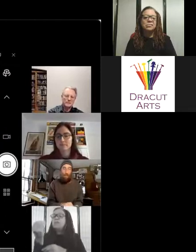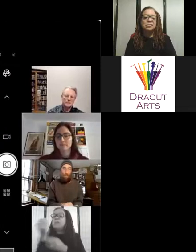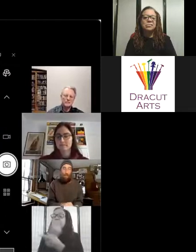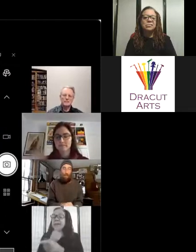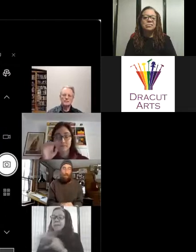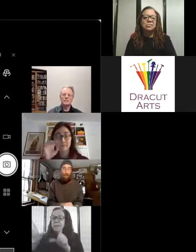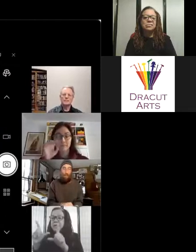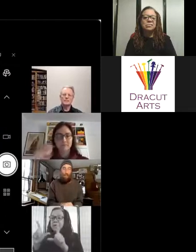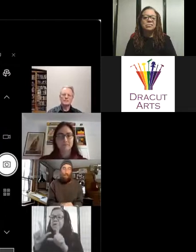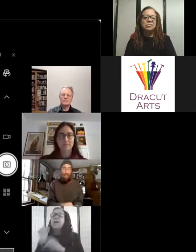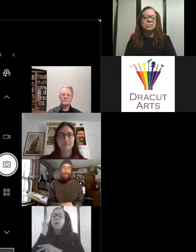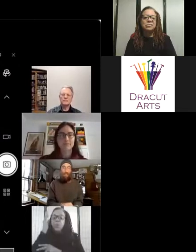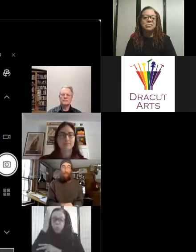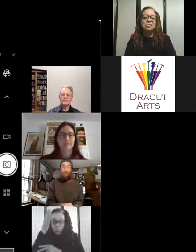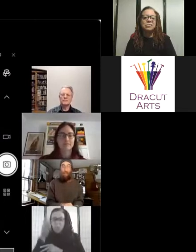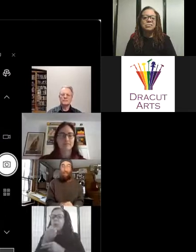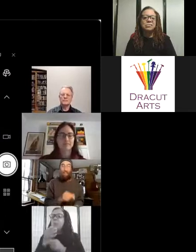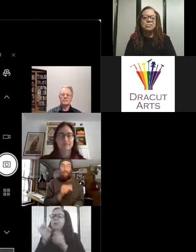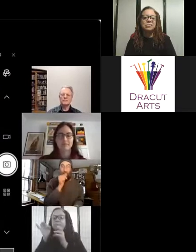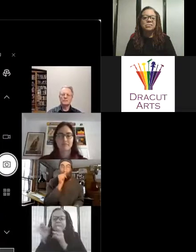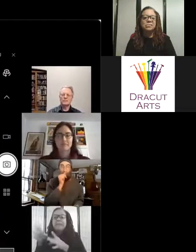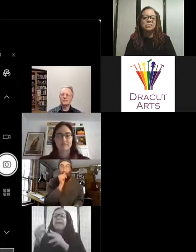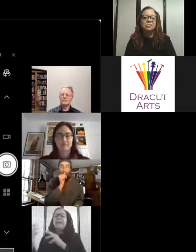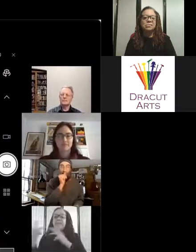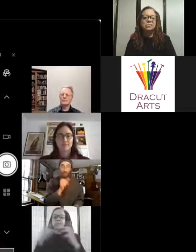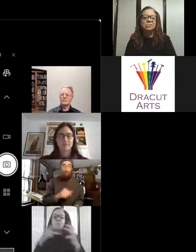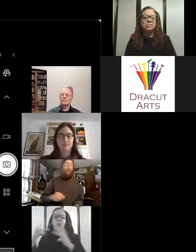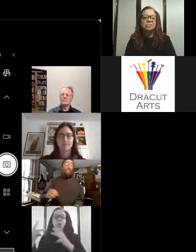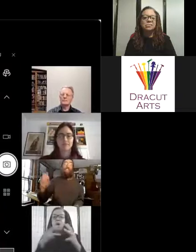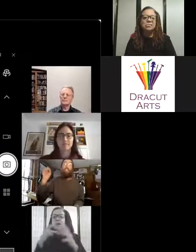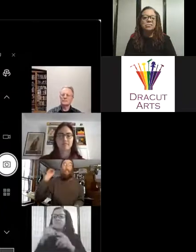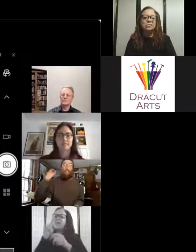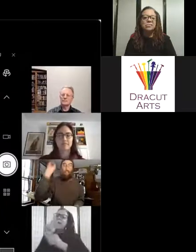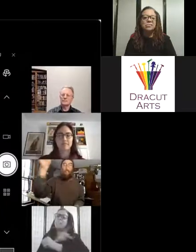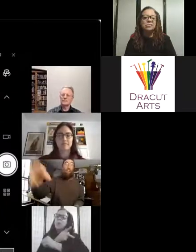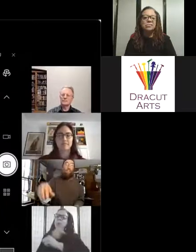"WILL BE REPUDIATED" in this war. Such a poetic idea, to be sort of tossing